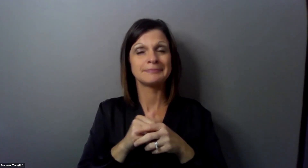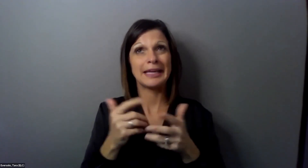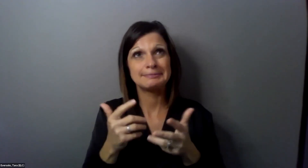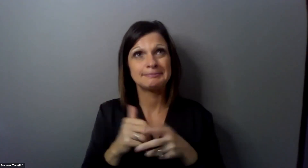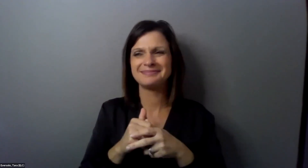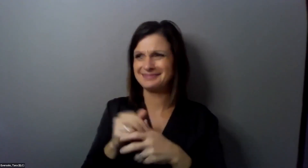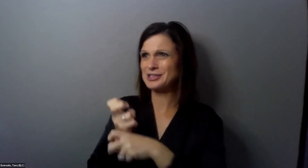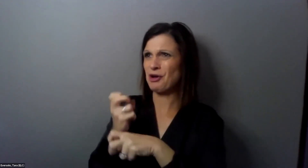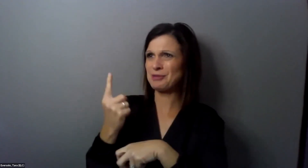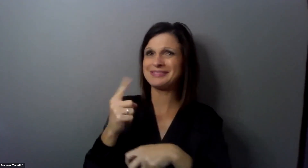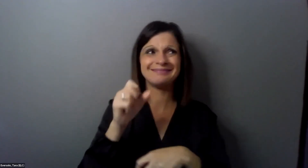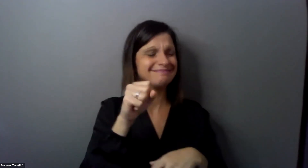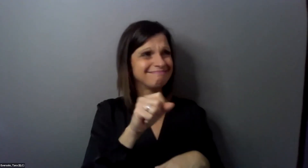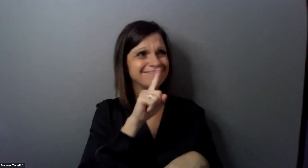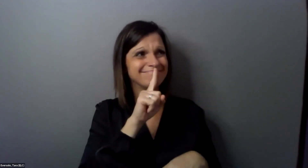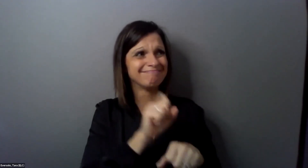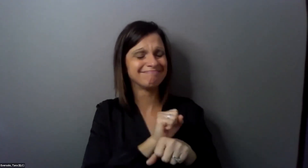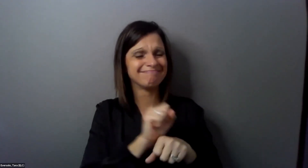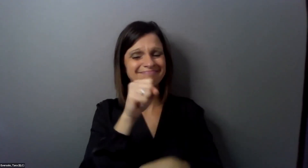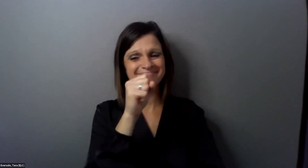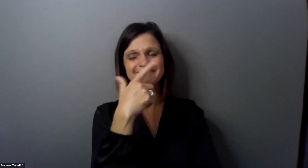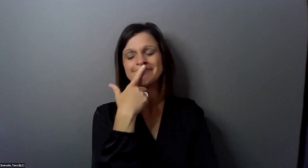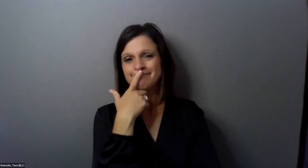That is a hard one.